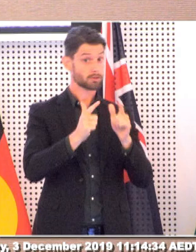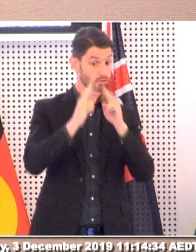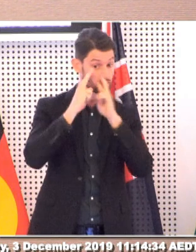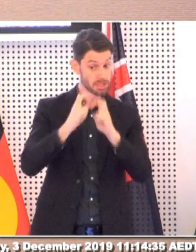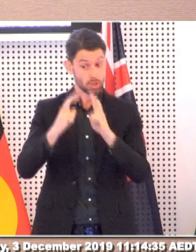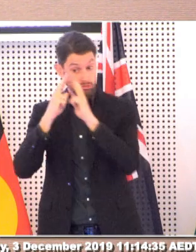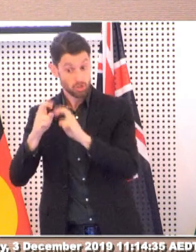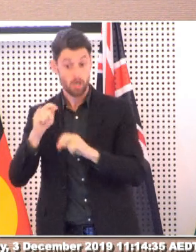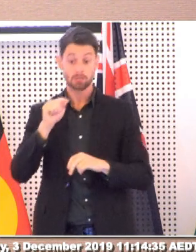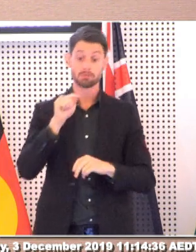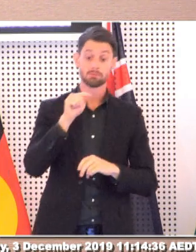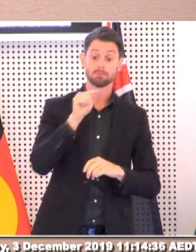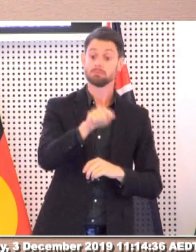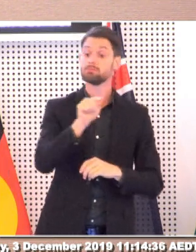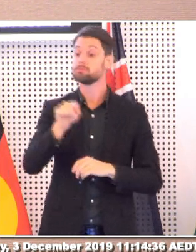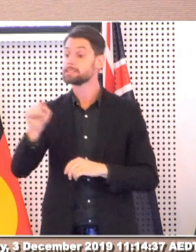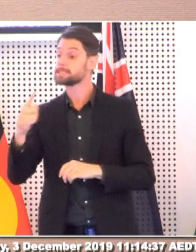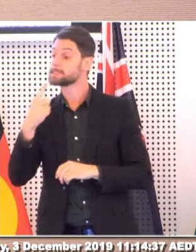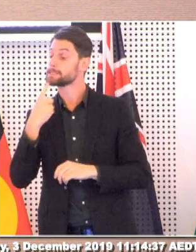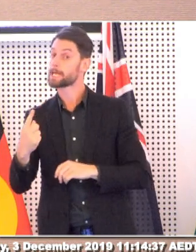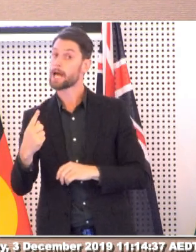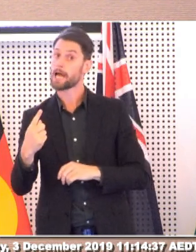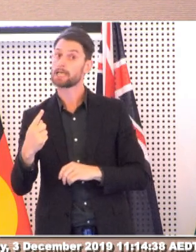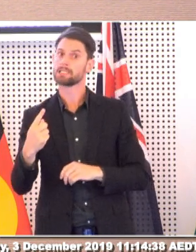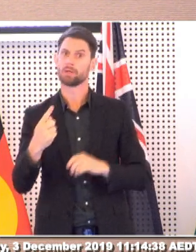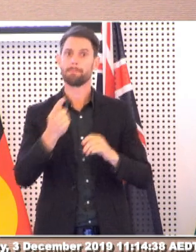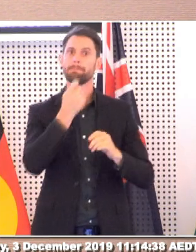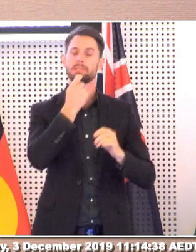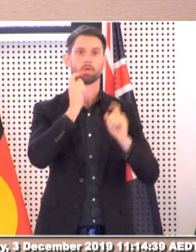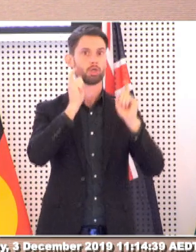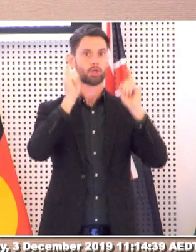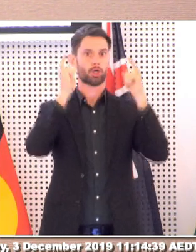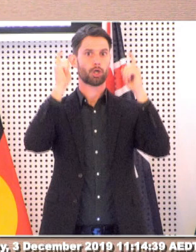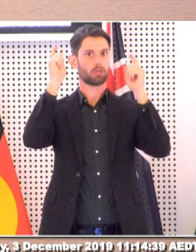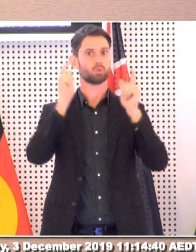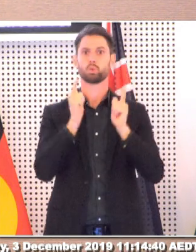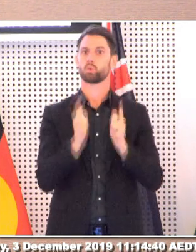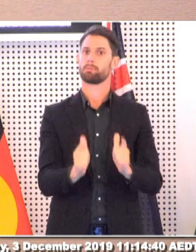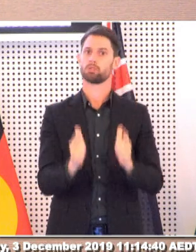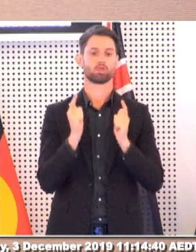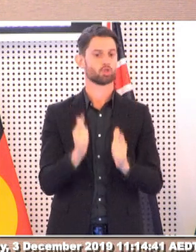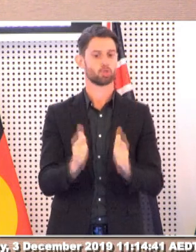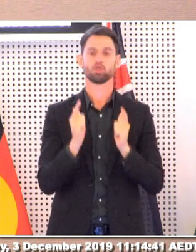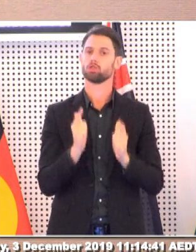is being used at a concerning rate, that it is something that has to be addressed